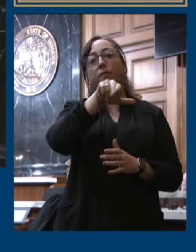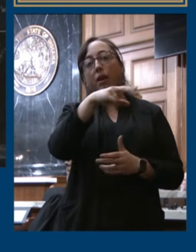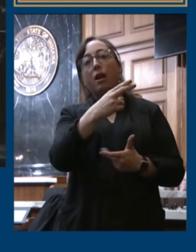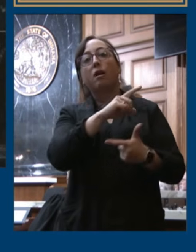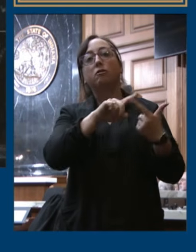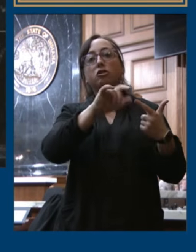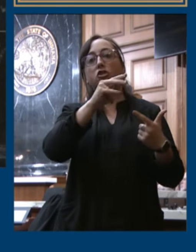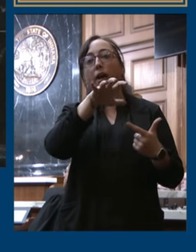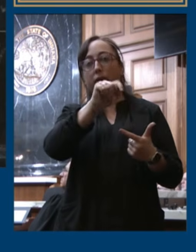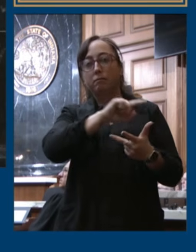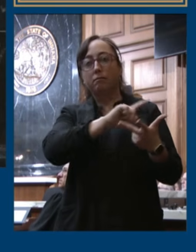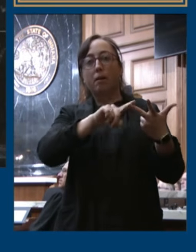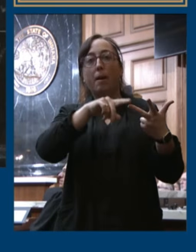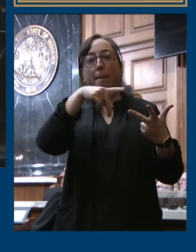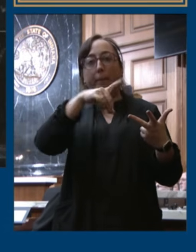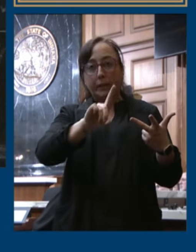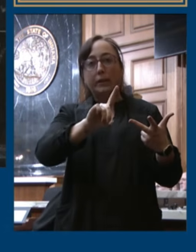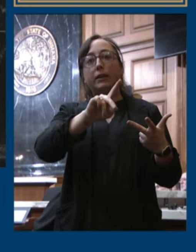COULD YOU STAND?